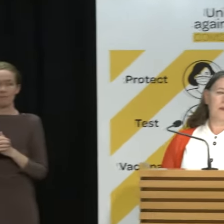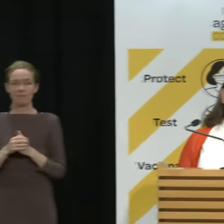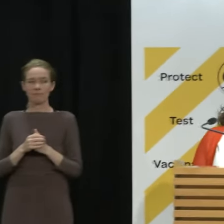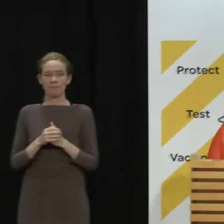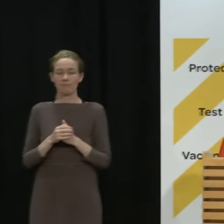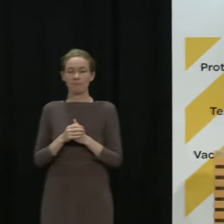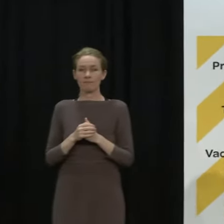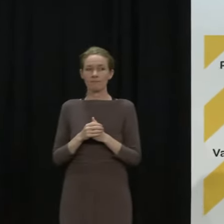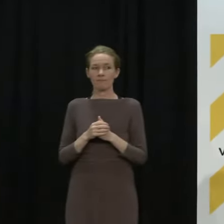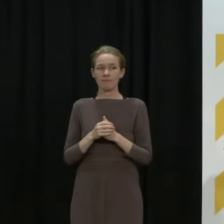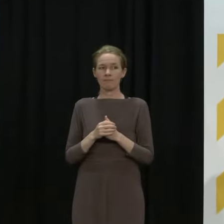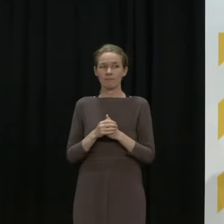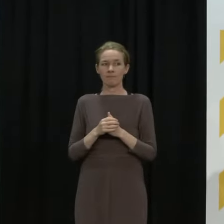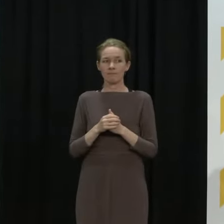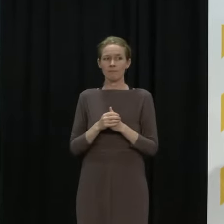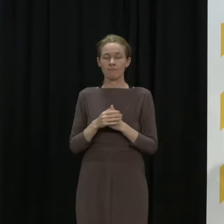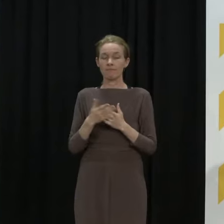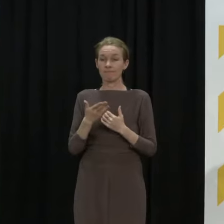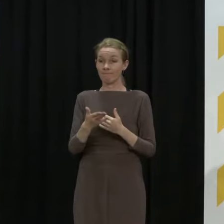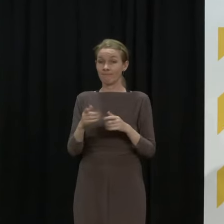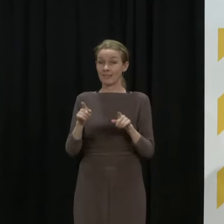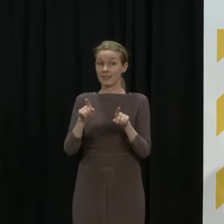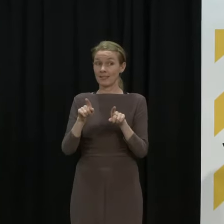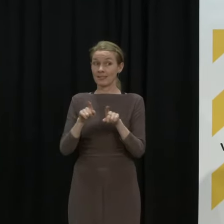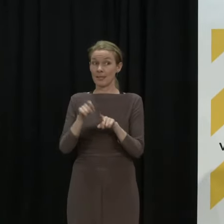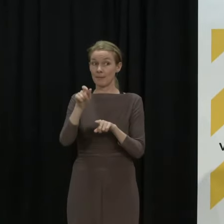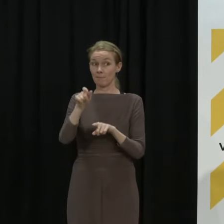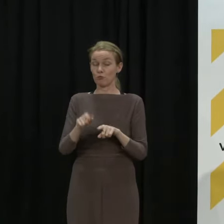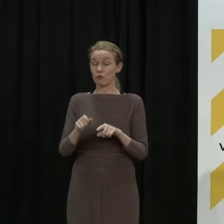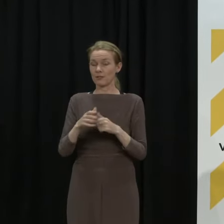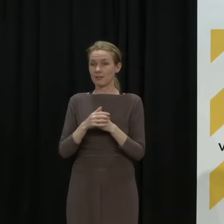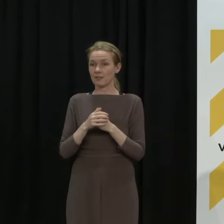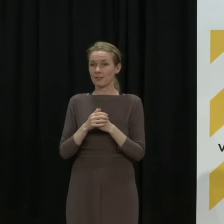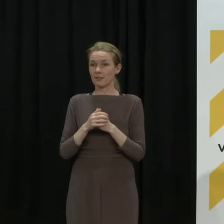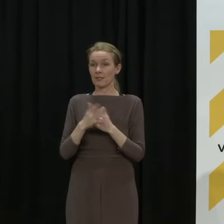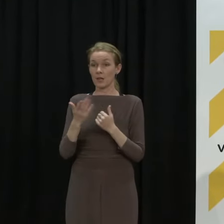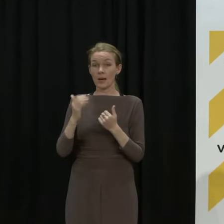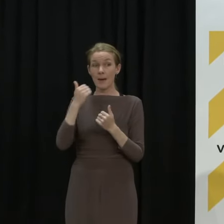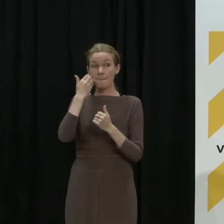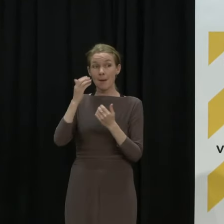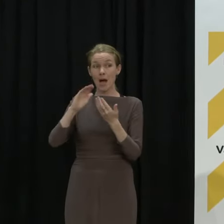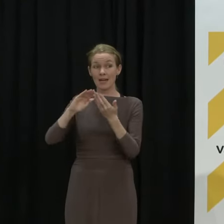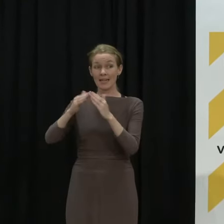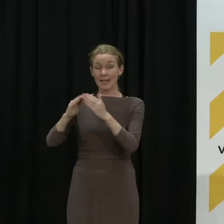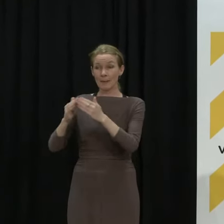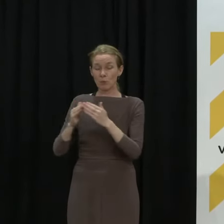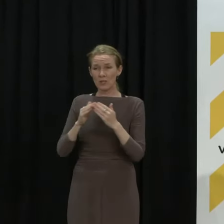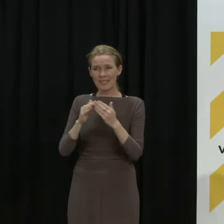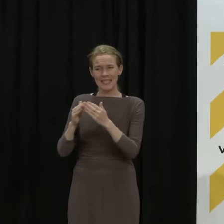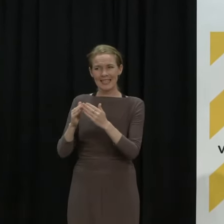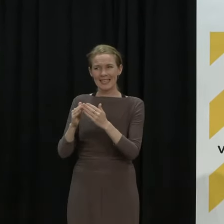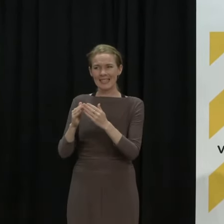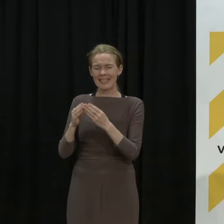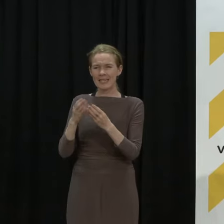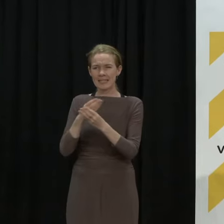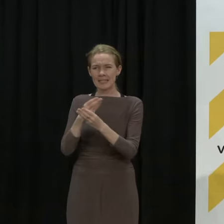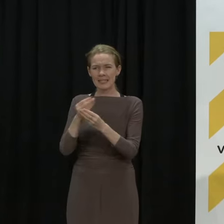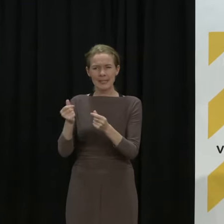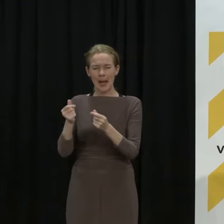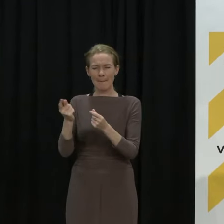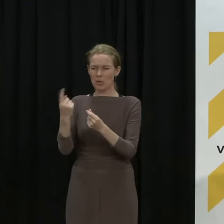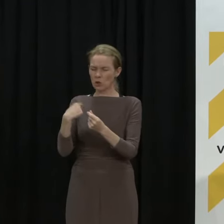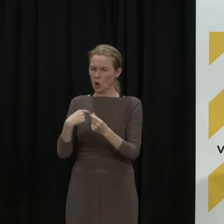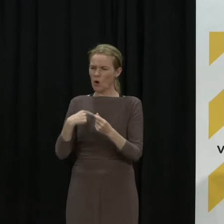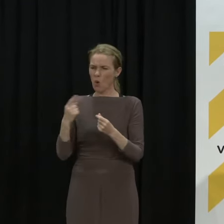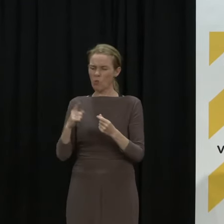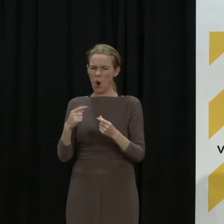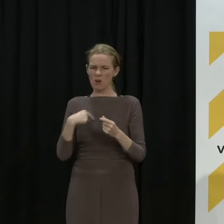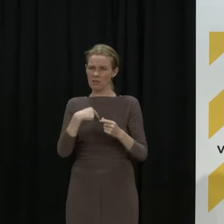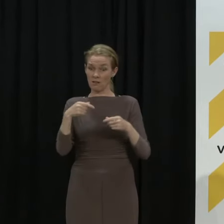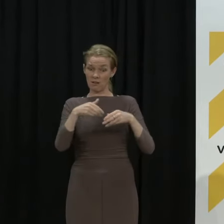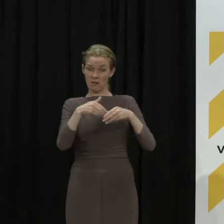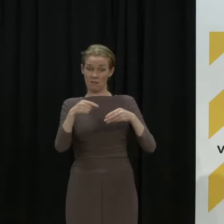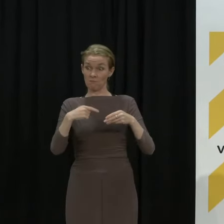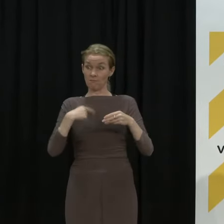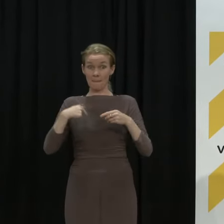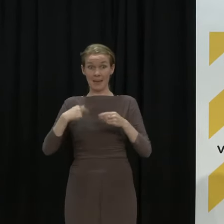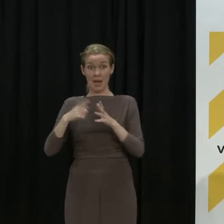As I outlined I want them